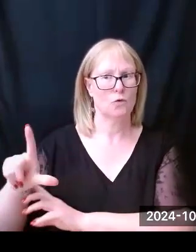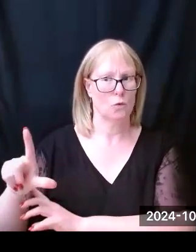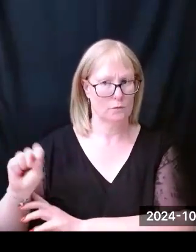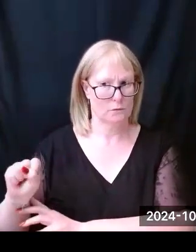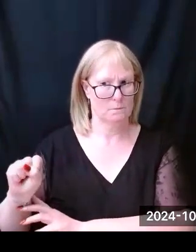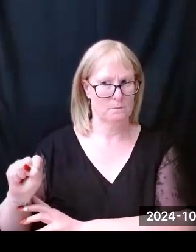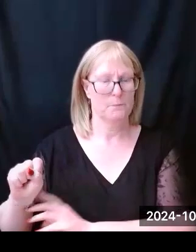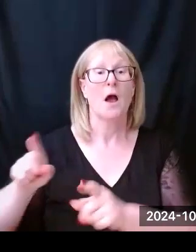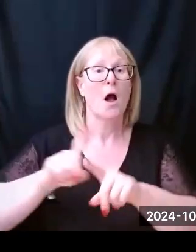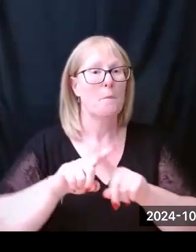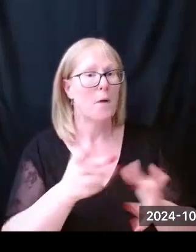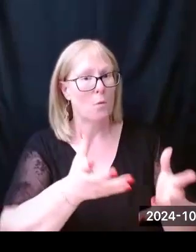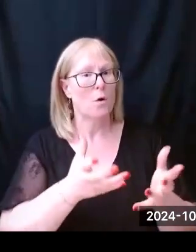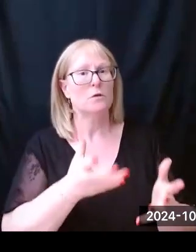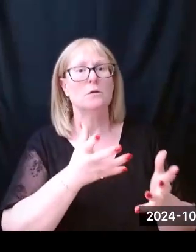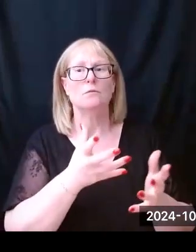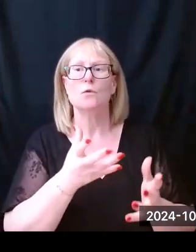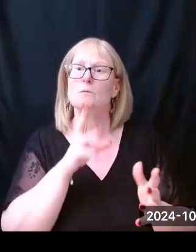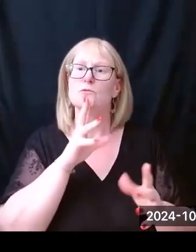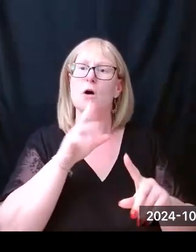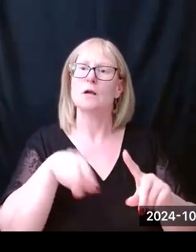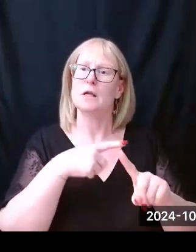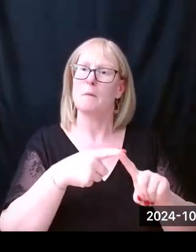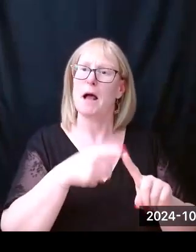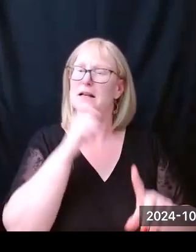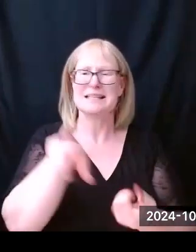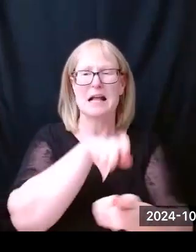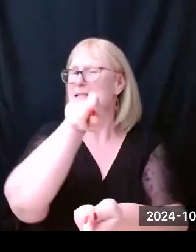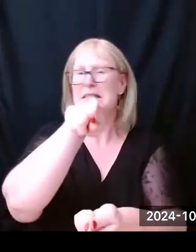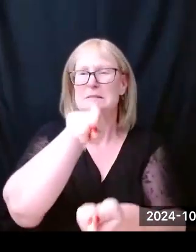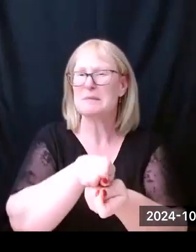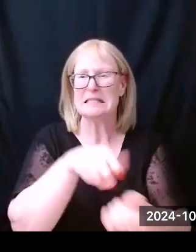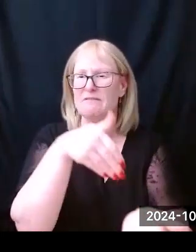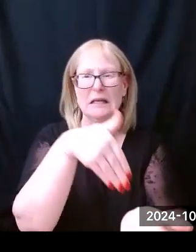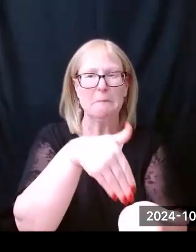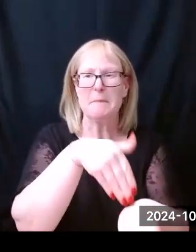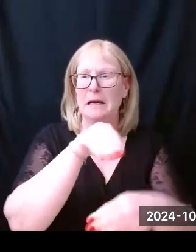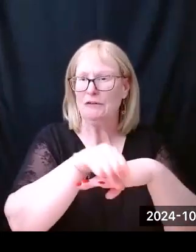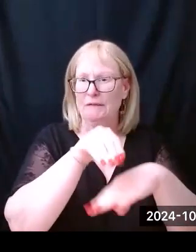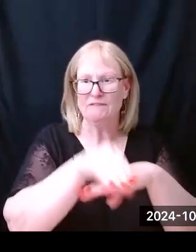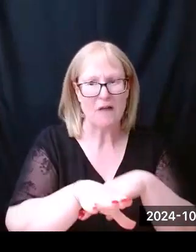I'm talking through tonight is not intended as specific medical advice that's tailored to your child.